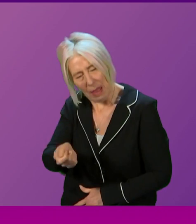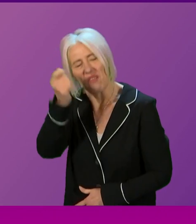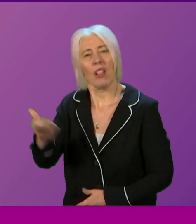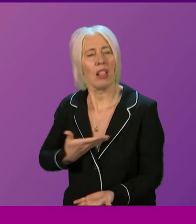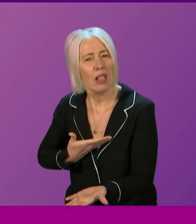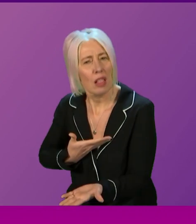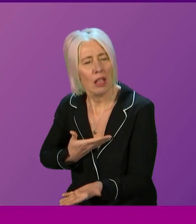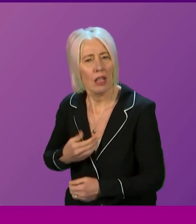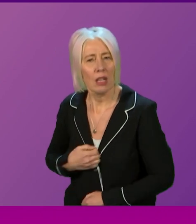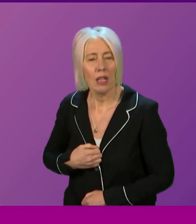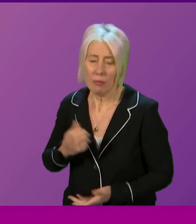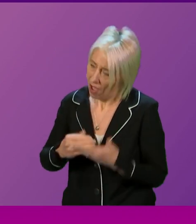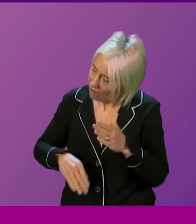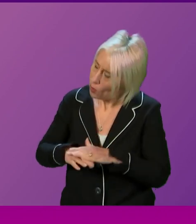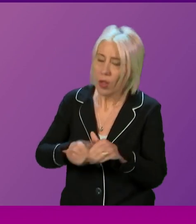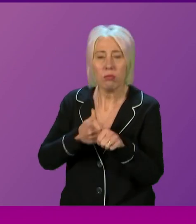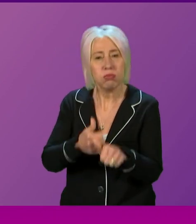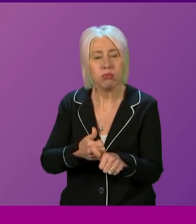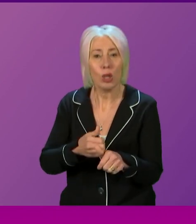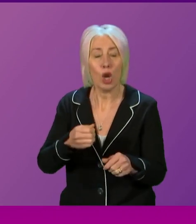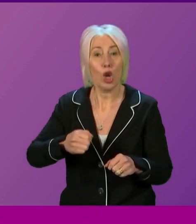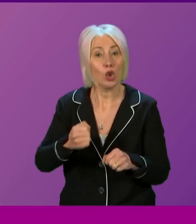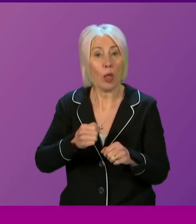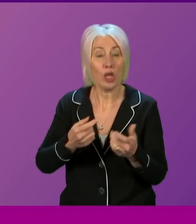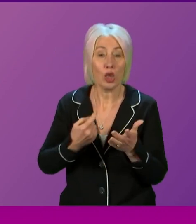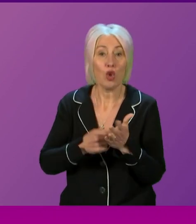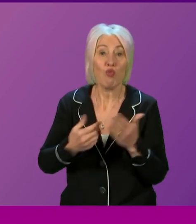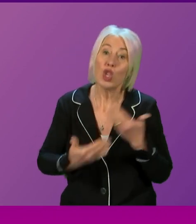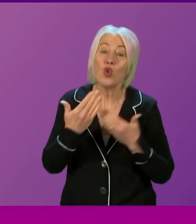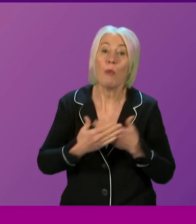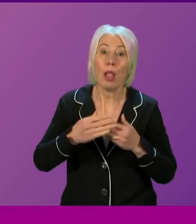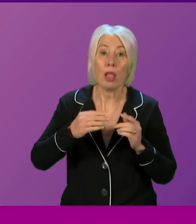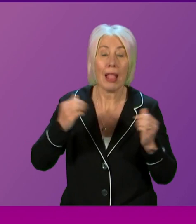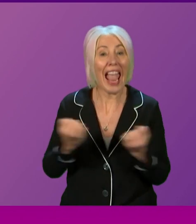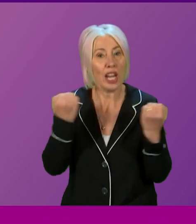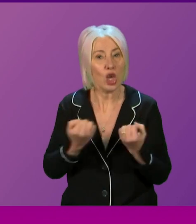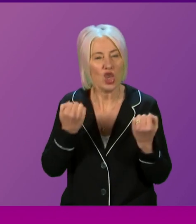The strong case for expanding Scotland’s renewables sector is undermined when the Scottish